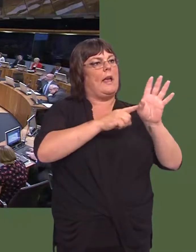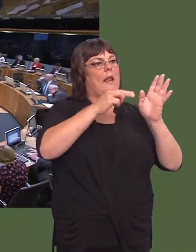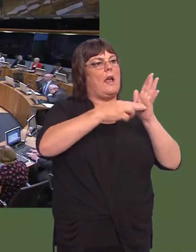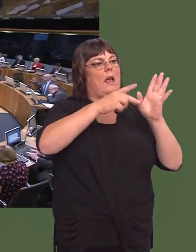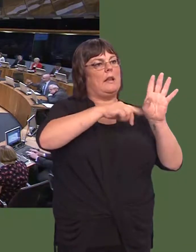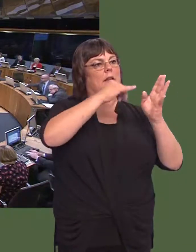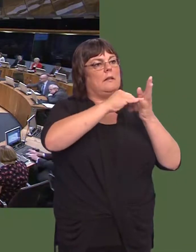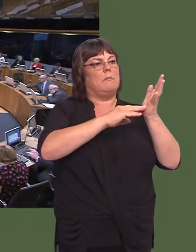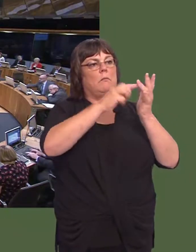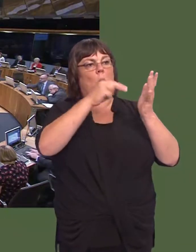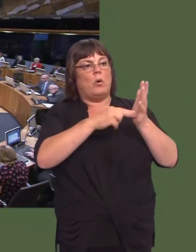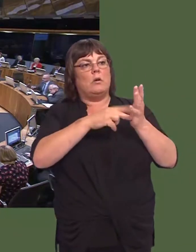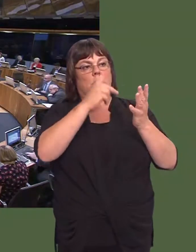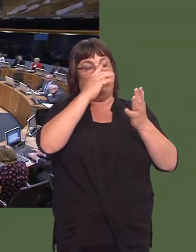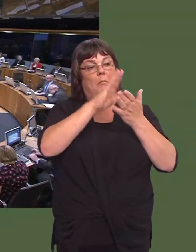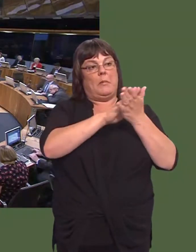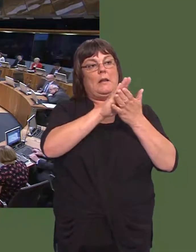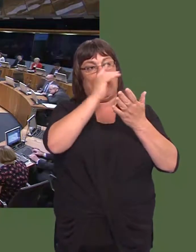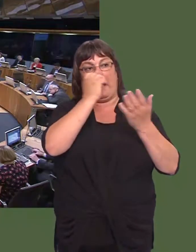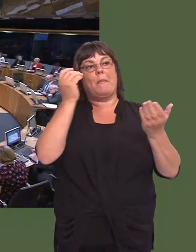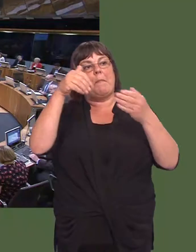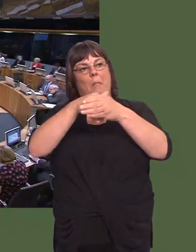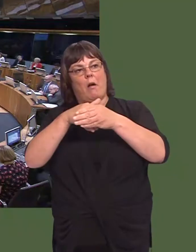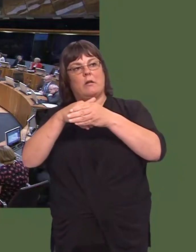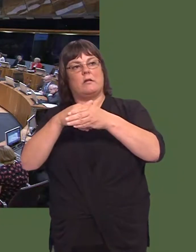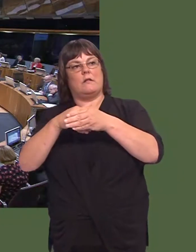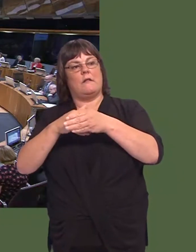and connected component of the Welsh and UK economy. Rhun ap Iorwerth: Thank you.